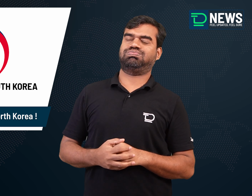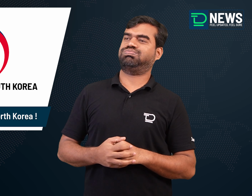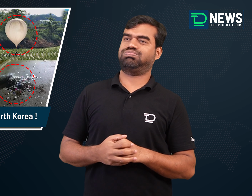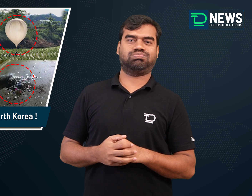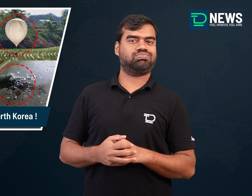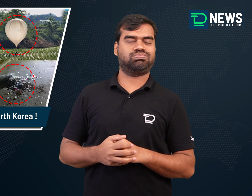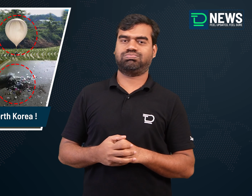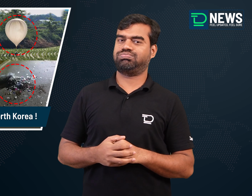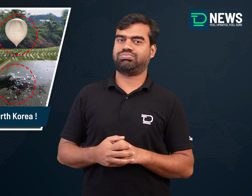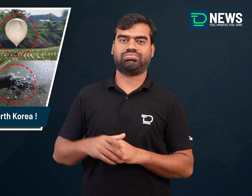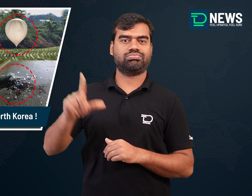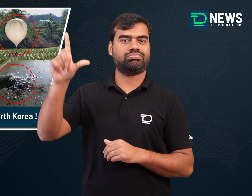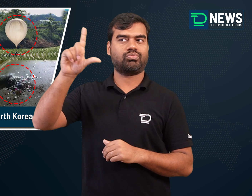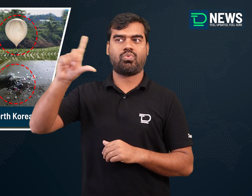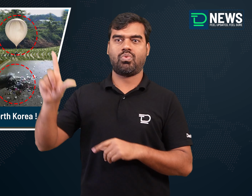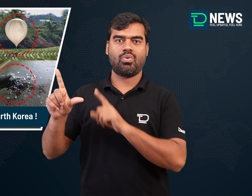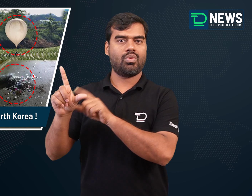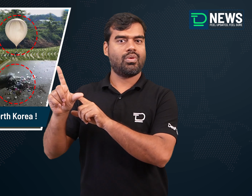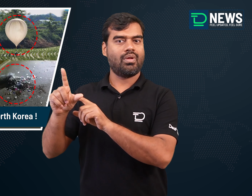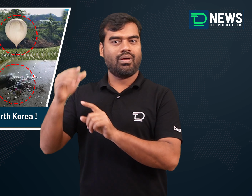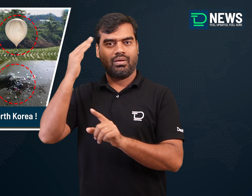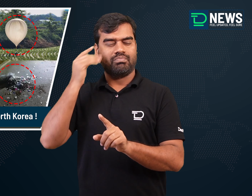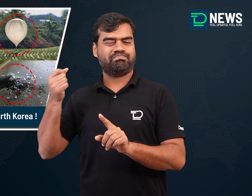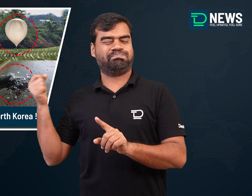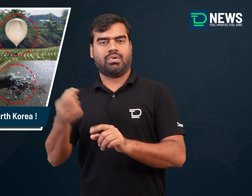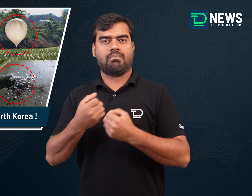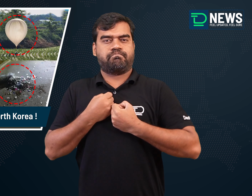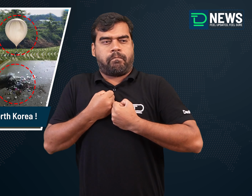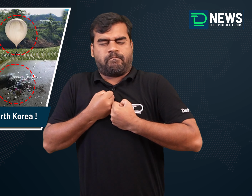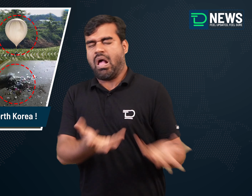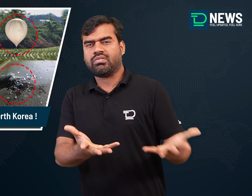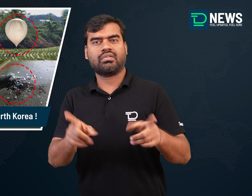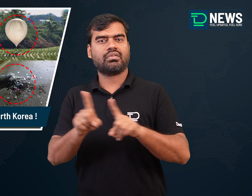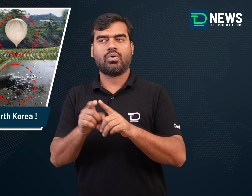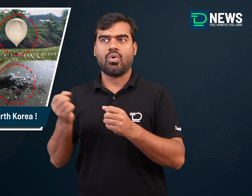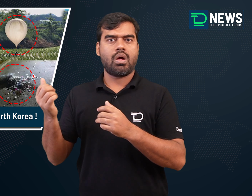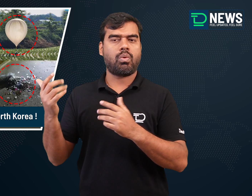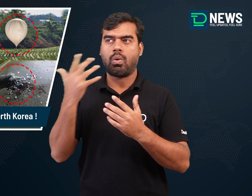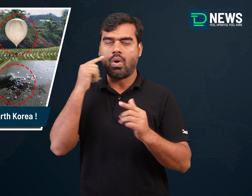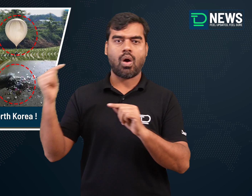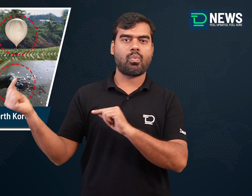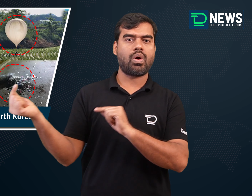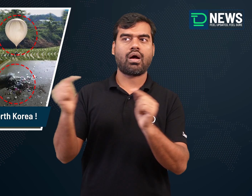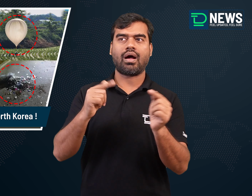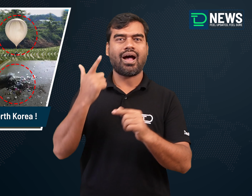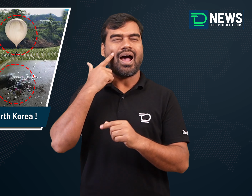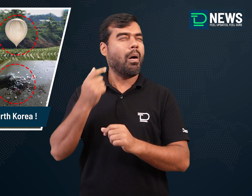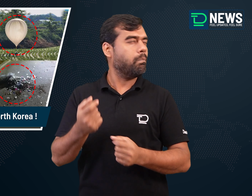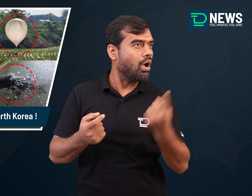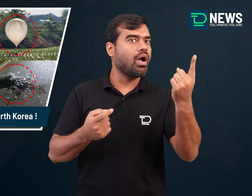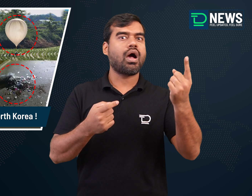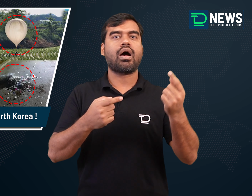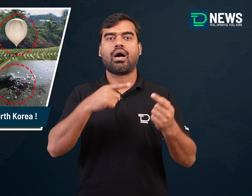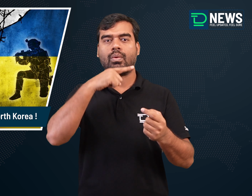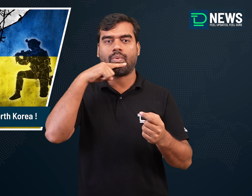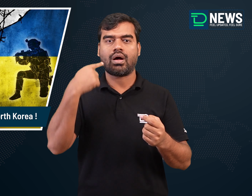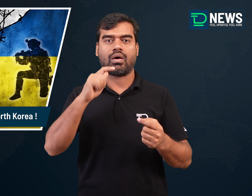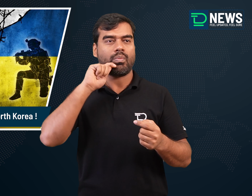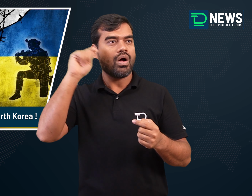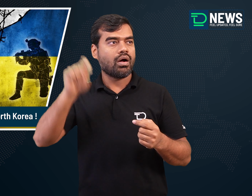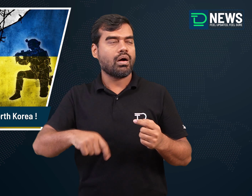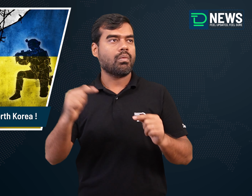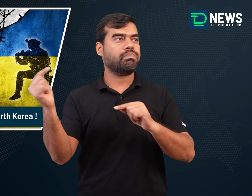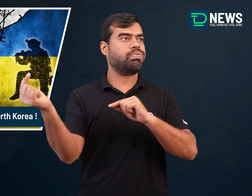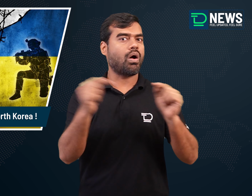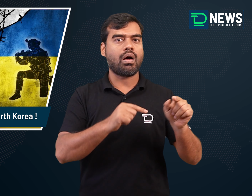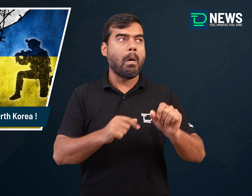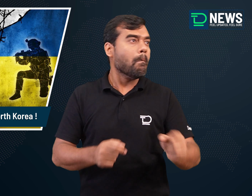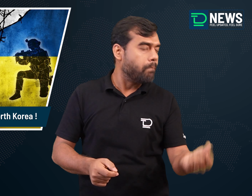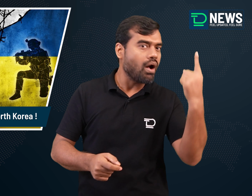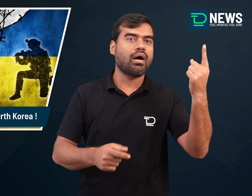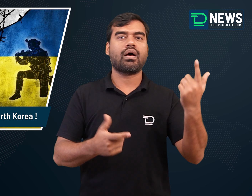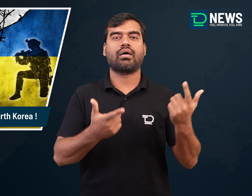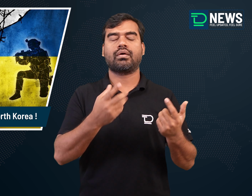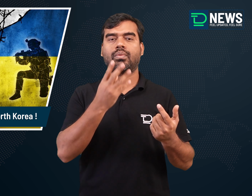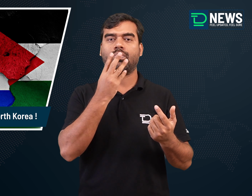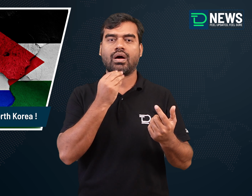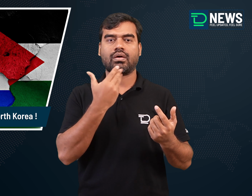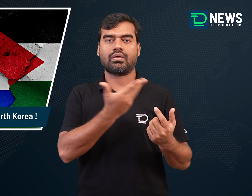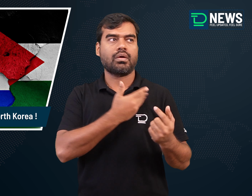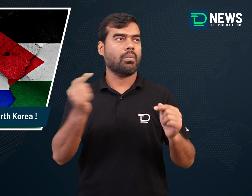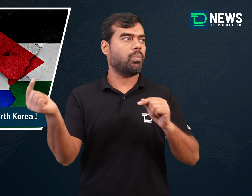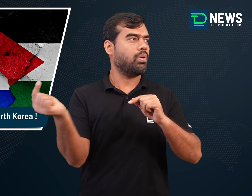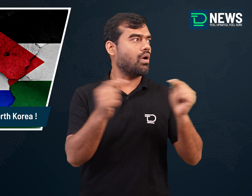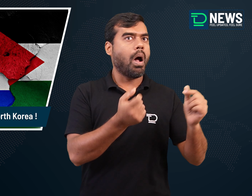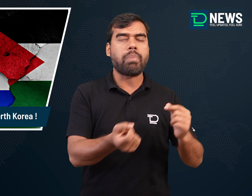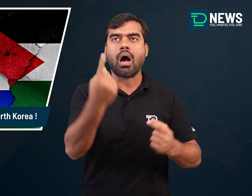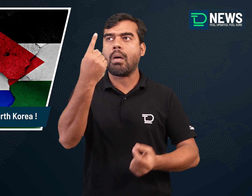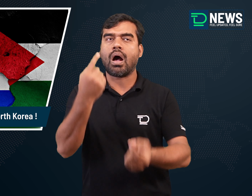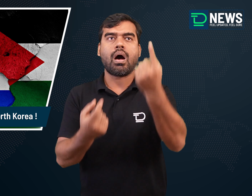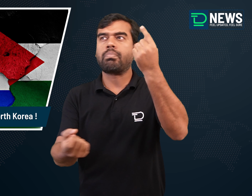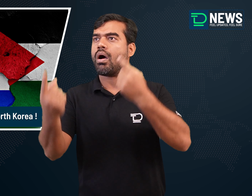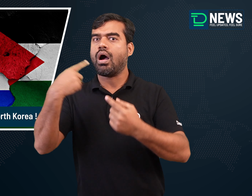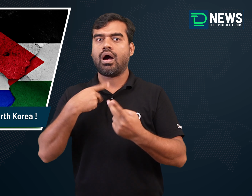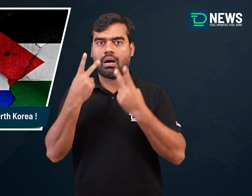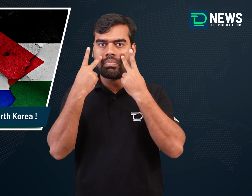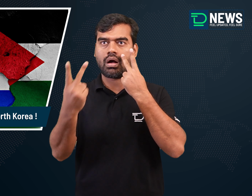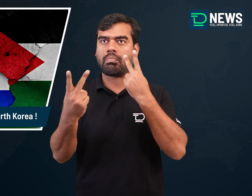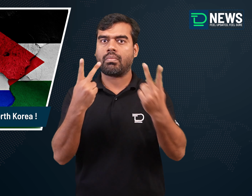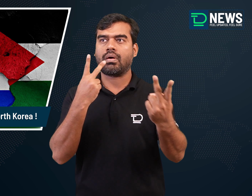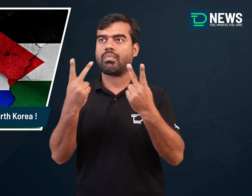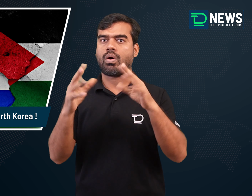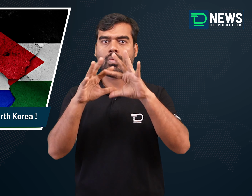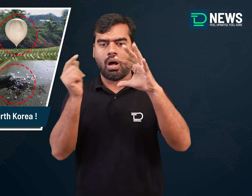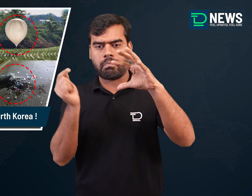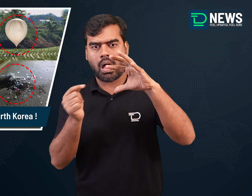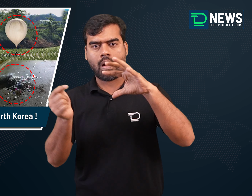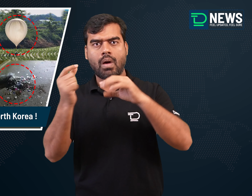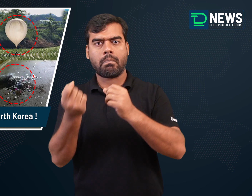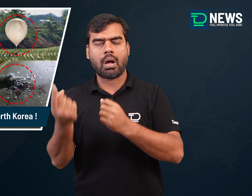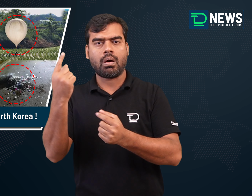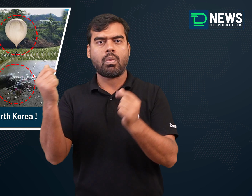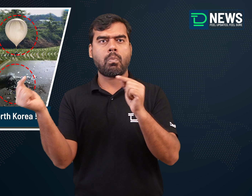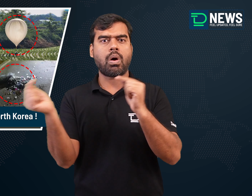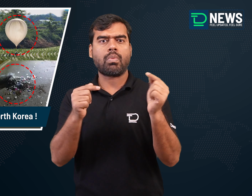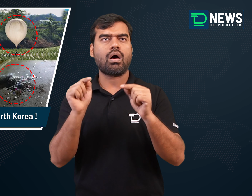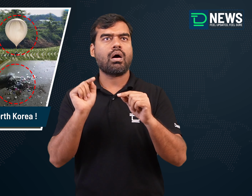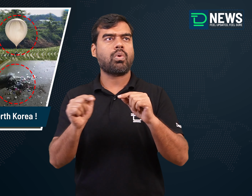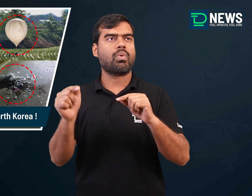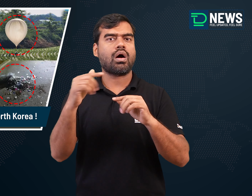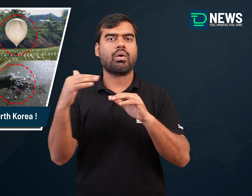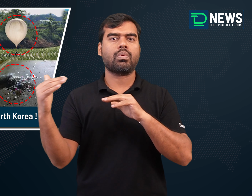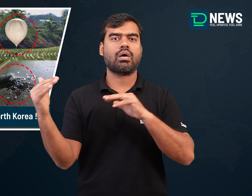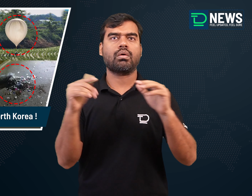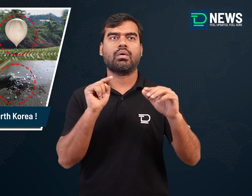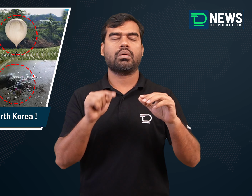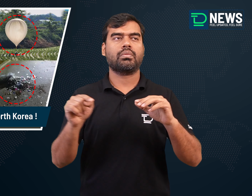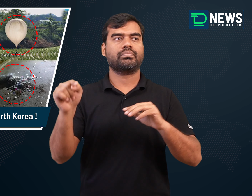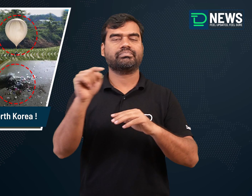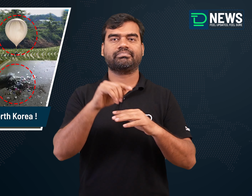Everywhere, countries are fighting.